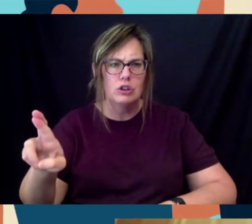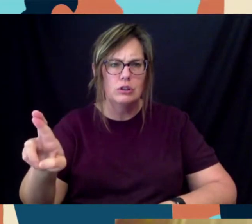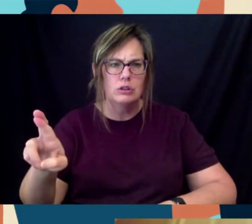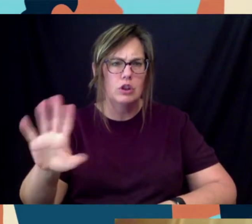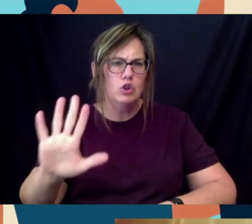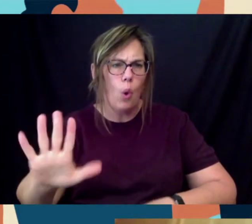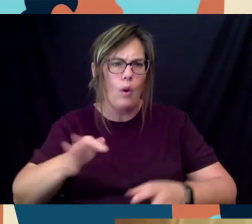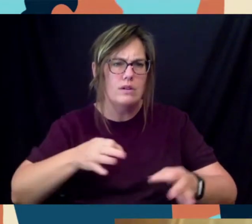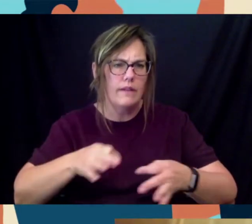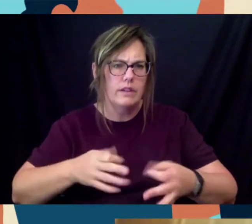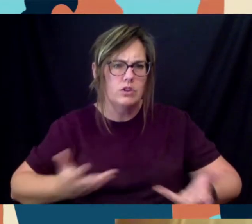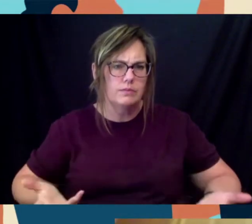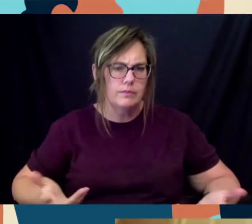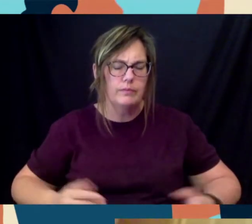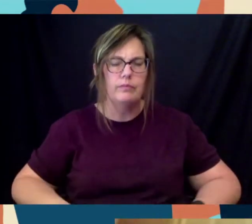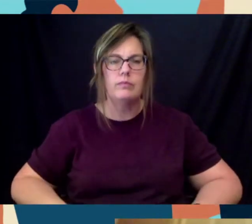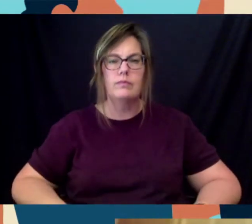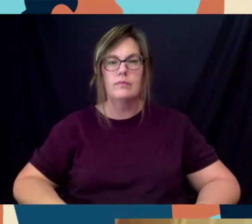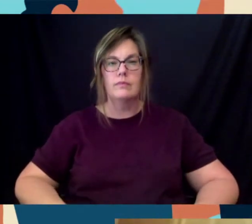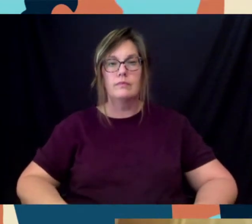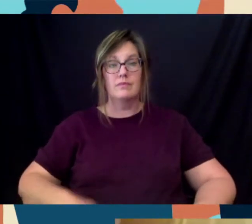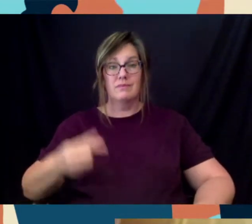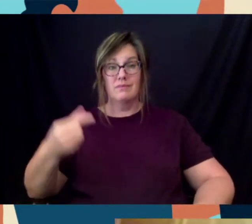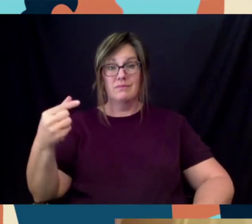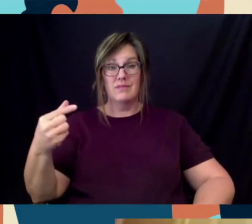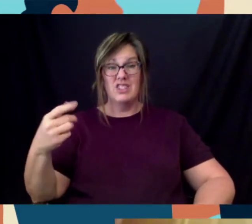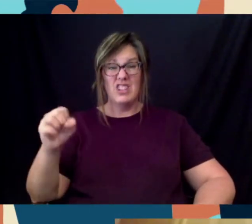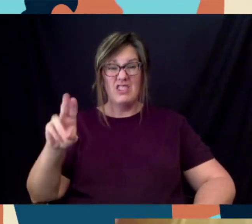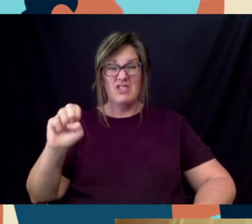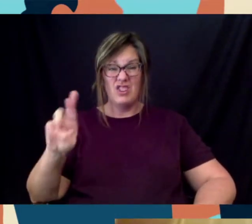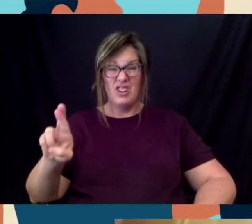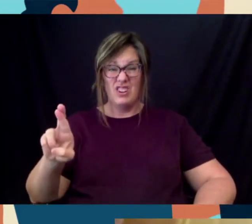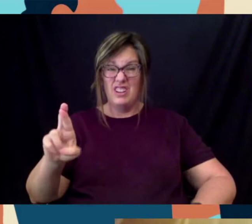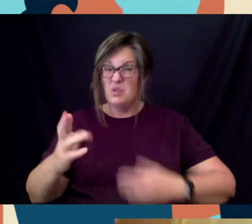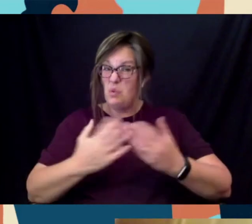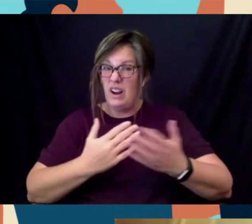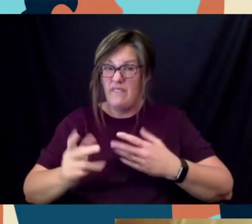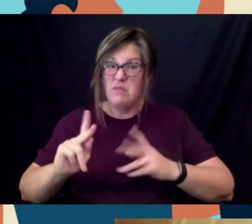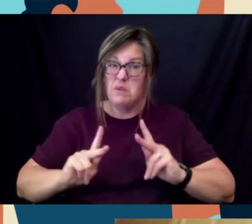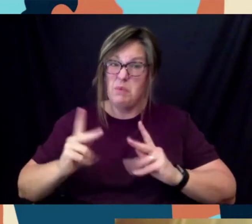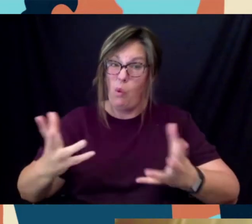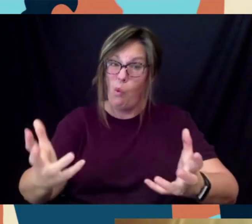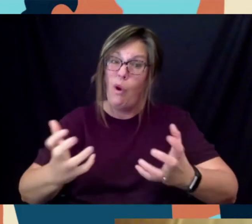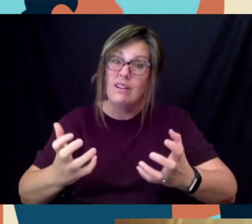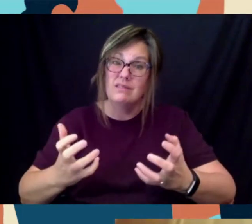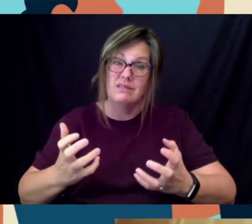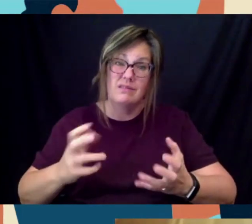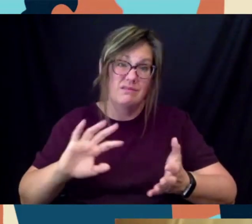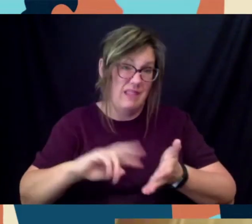to me gender is whatever people want it to be whatever an individual wants it to be personally i